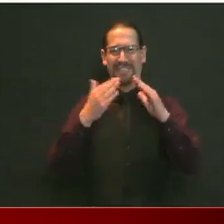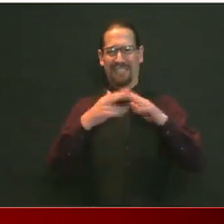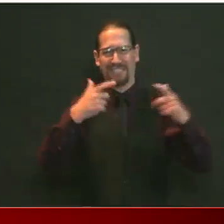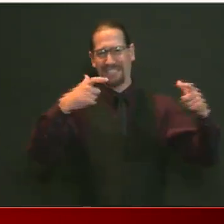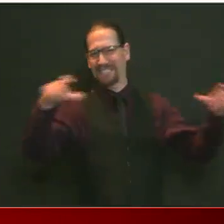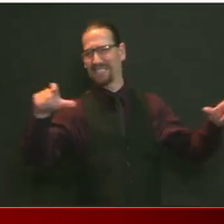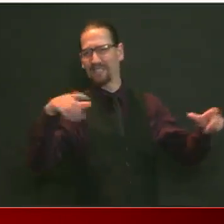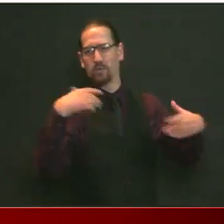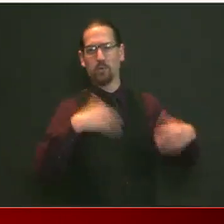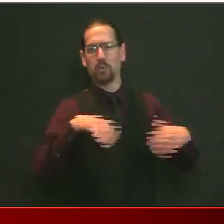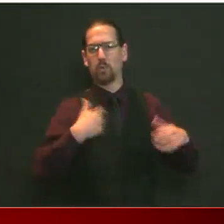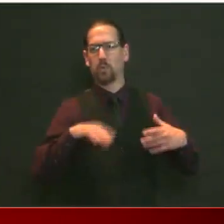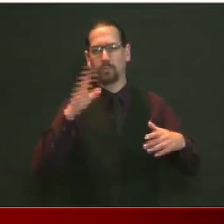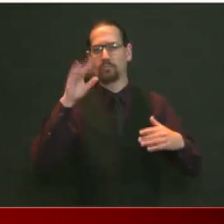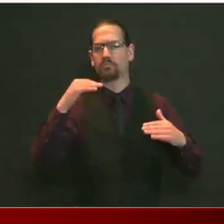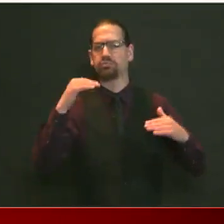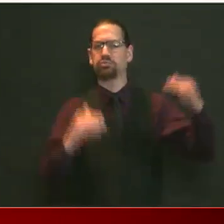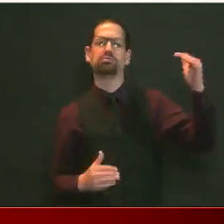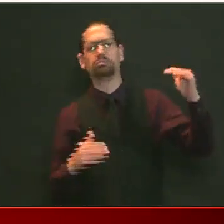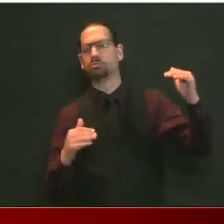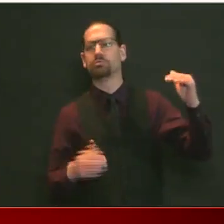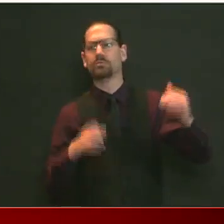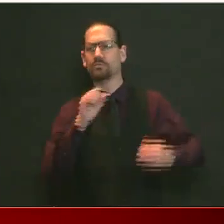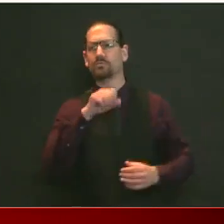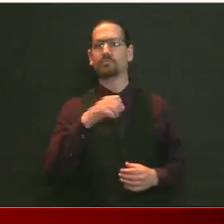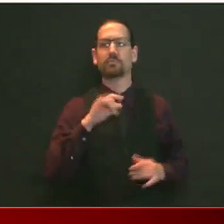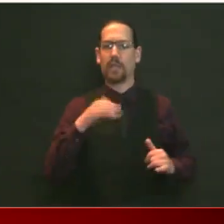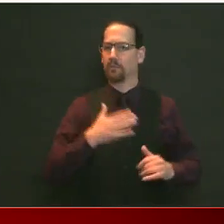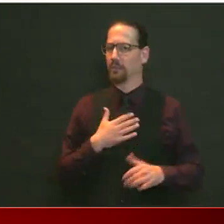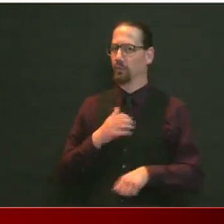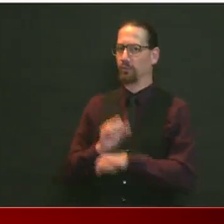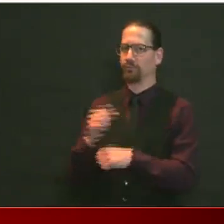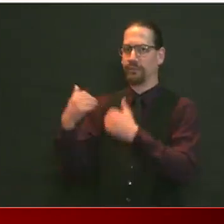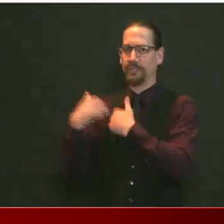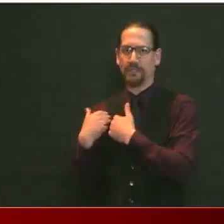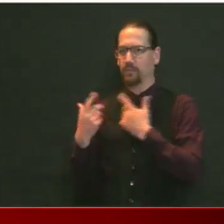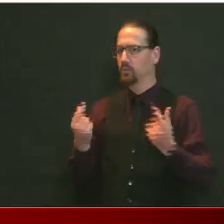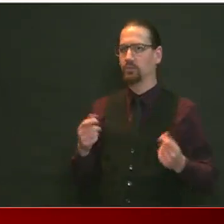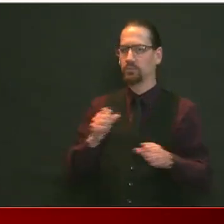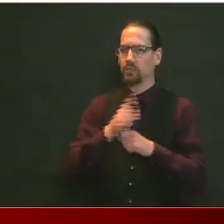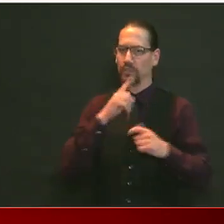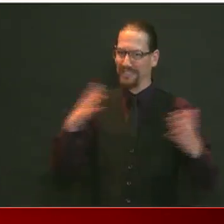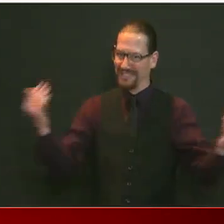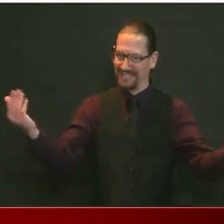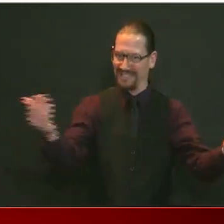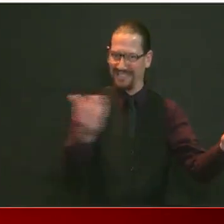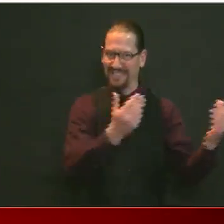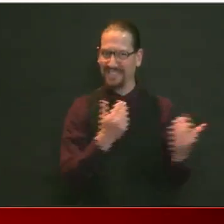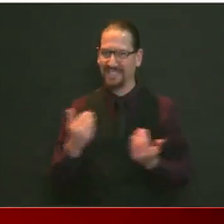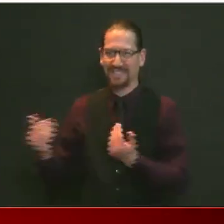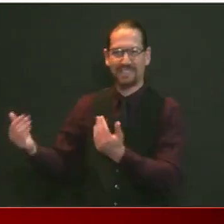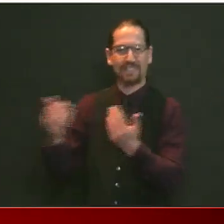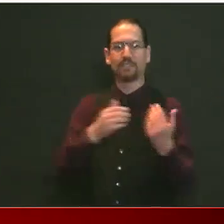LIKE YOU COULD ARGUE, BIG CITIES WILL BE DISADVANTAGED. SO MY JOB IS TO GET RHODE ISLAND